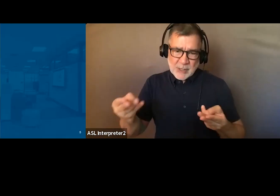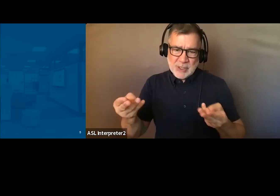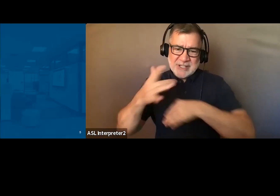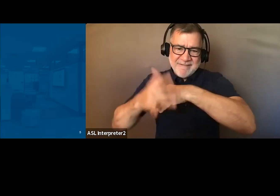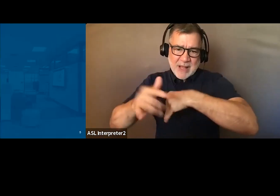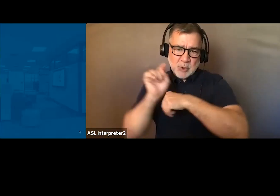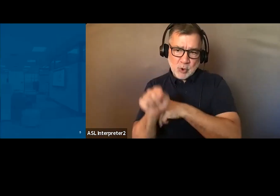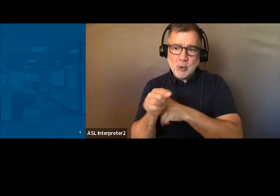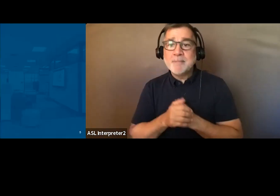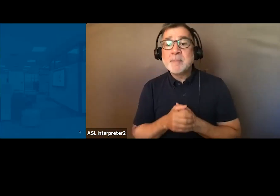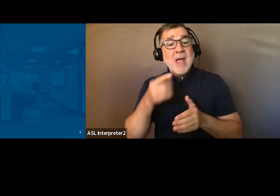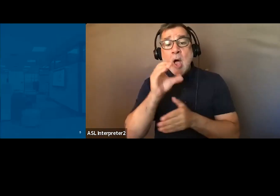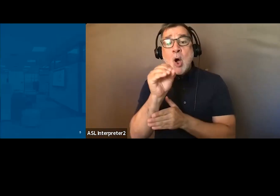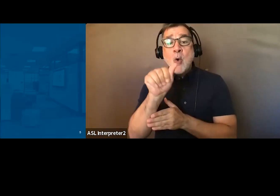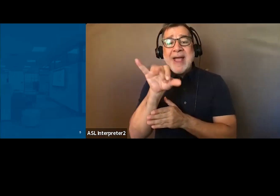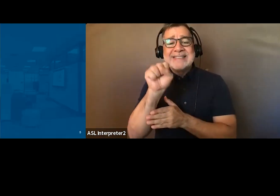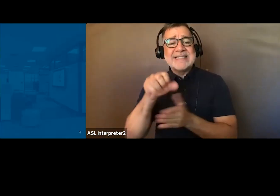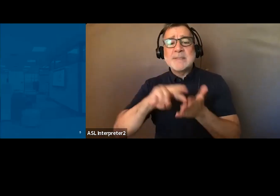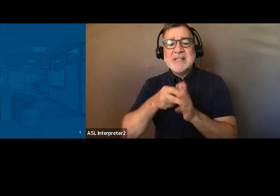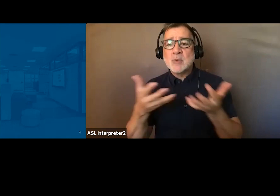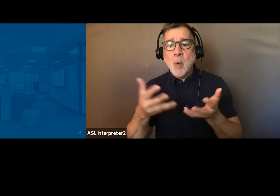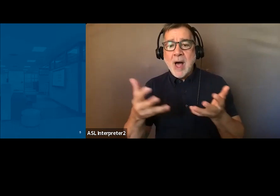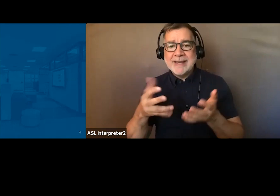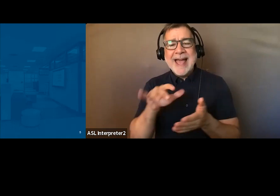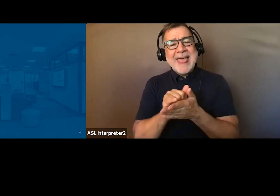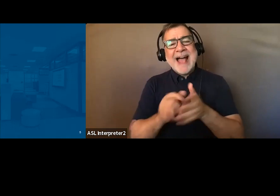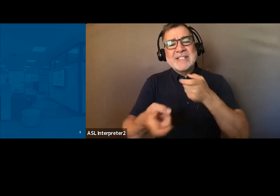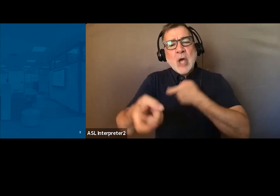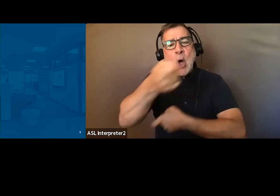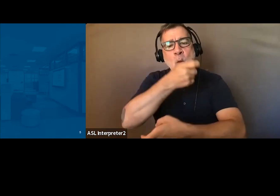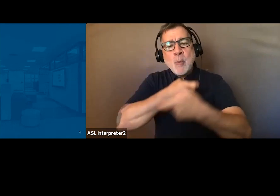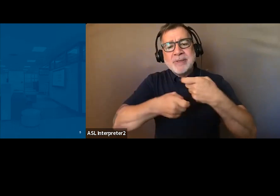In PBS, OASIS is the replacement system for a couple of our internal systems,